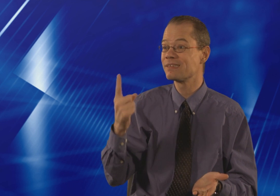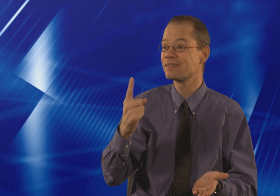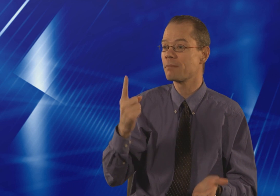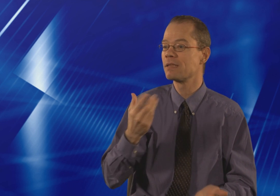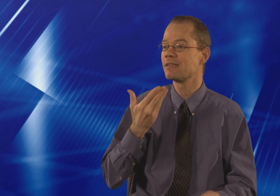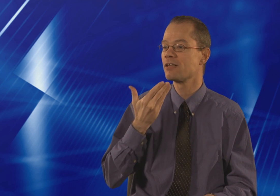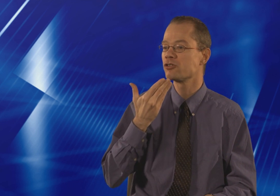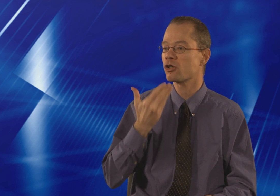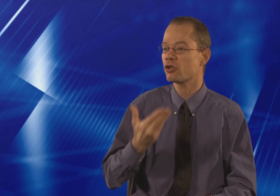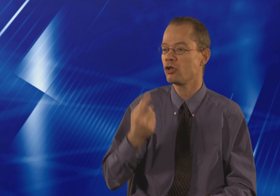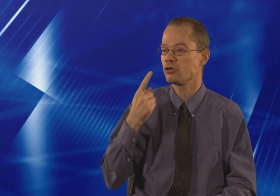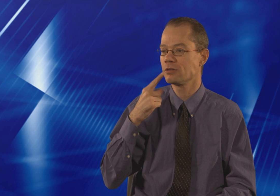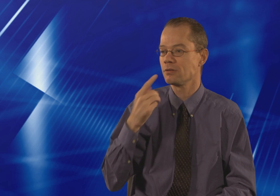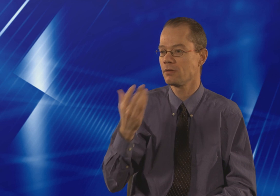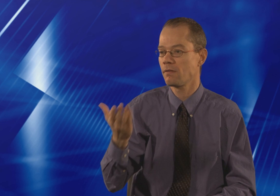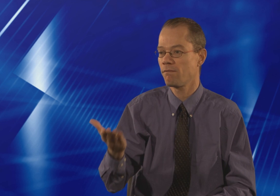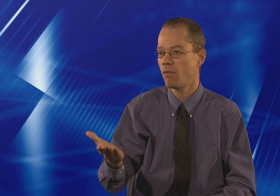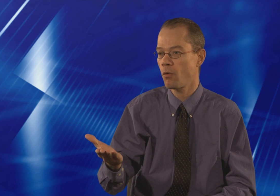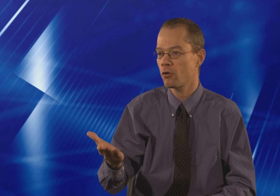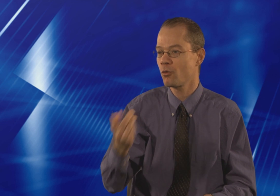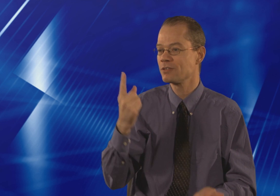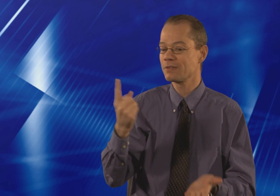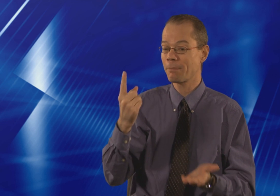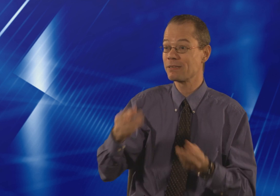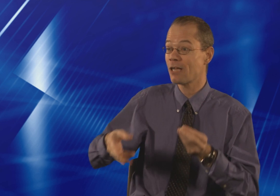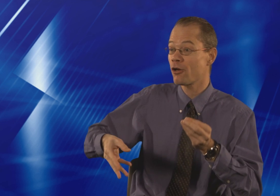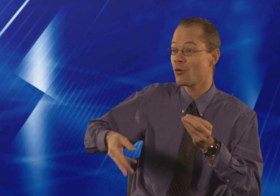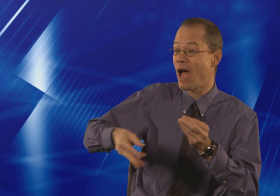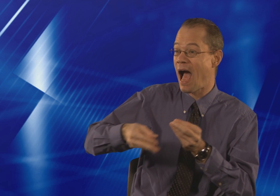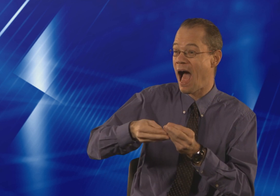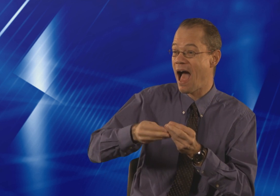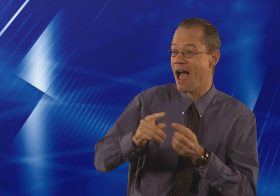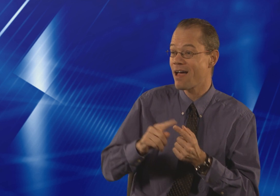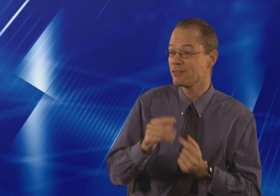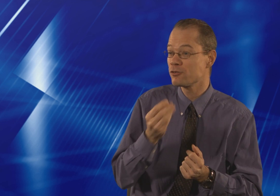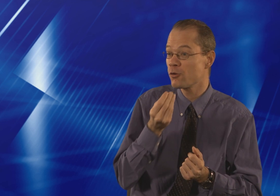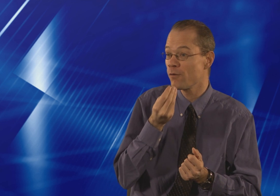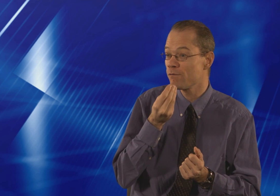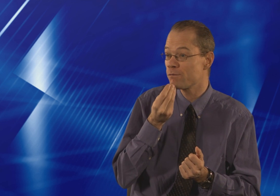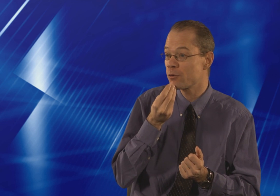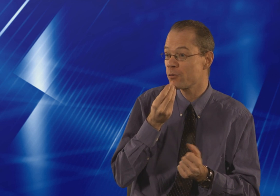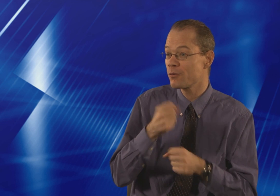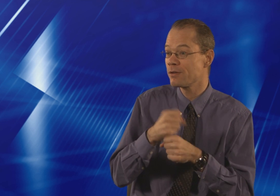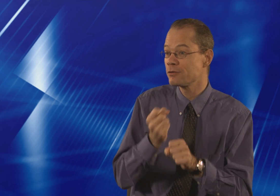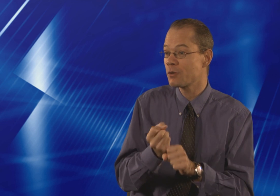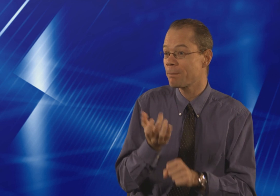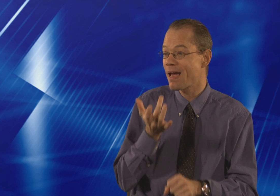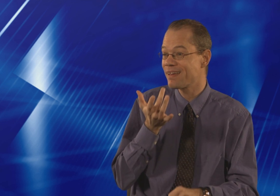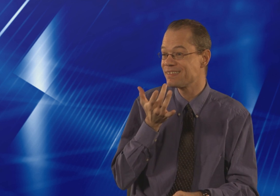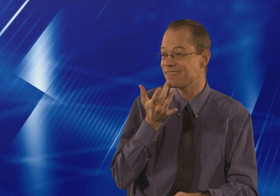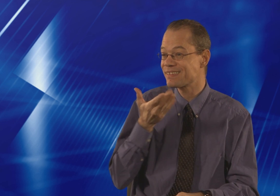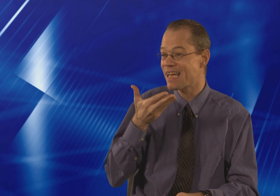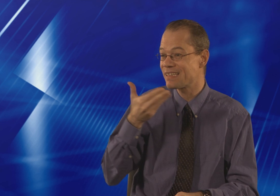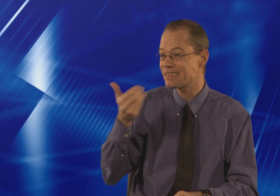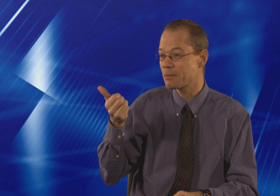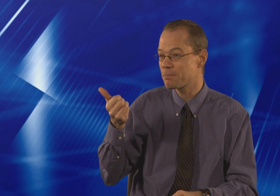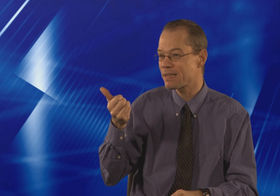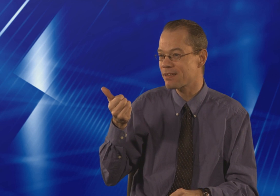something that's good for them, something that they add to their food to make it taste better.